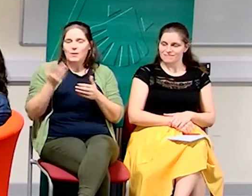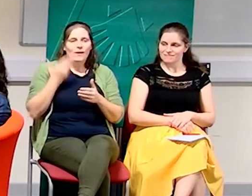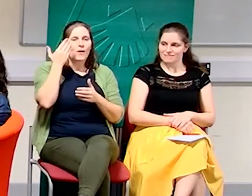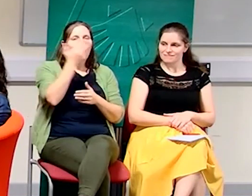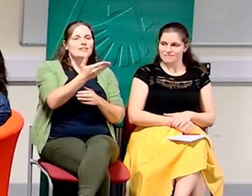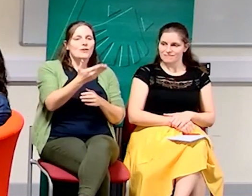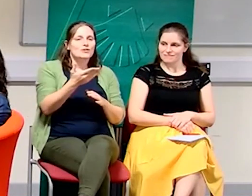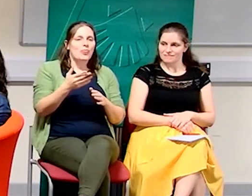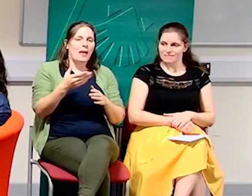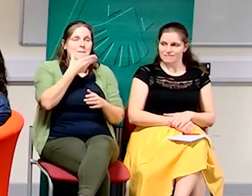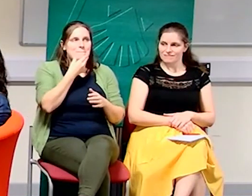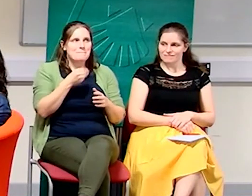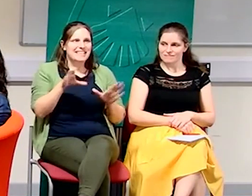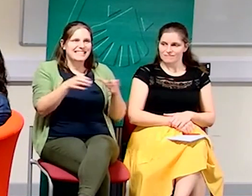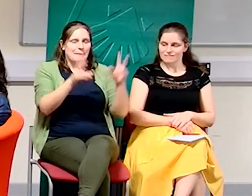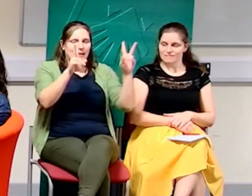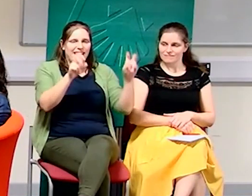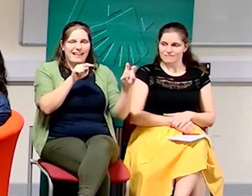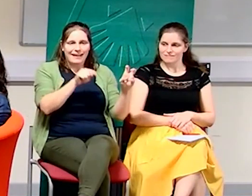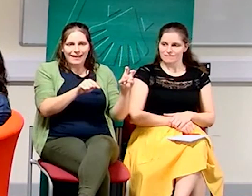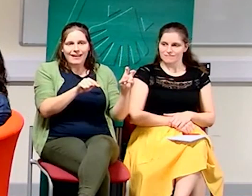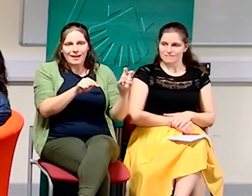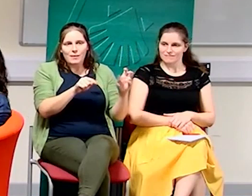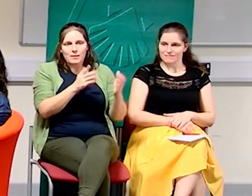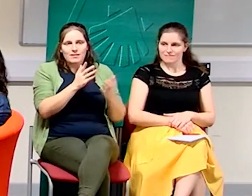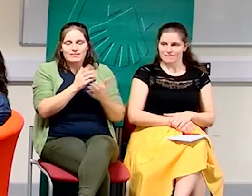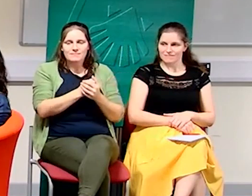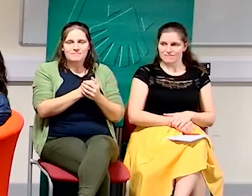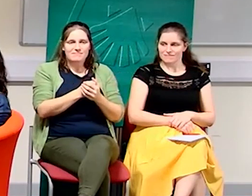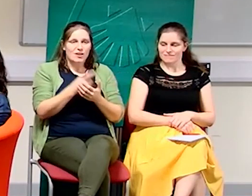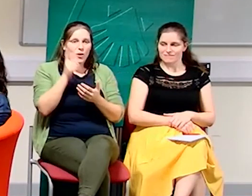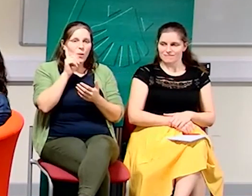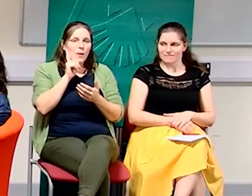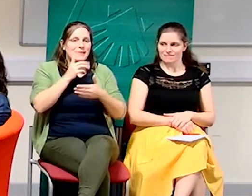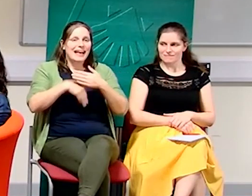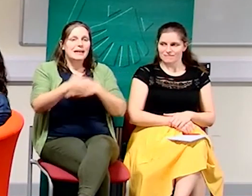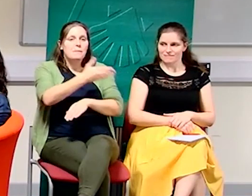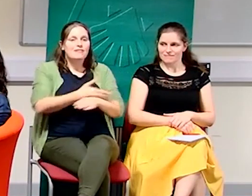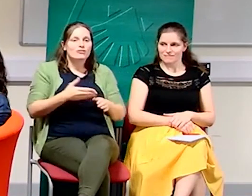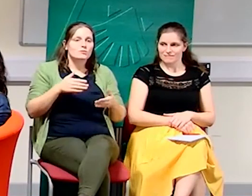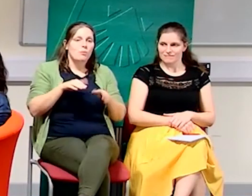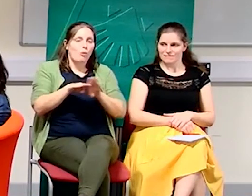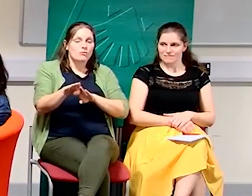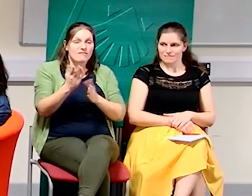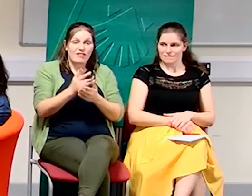but there's actually it's where quite a minority of women in para sport in team sports so like to